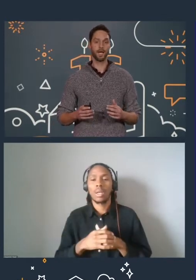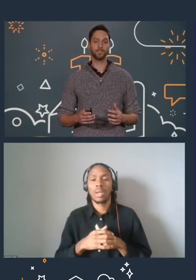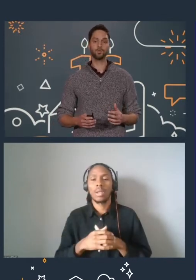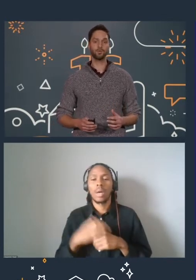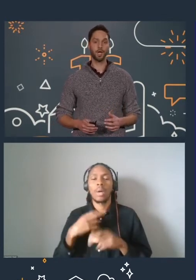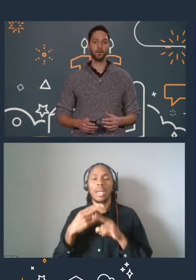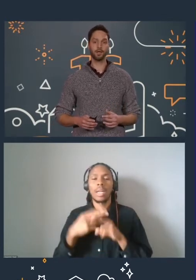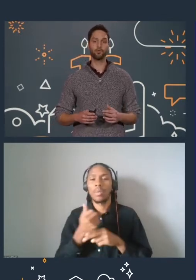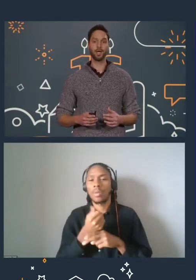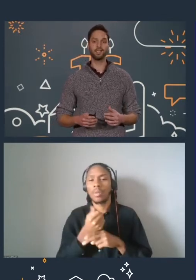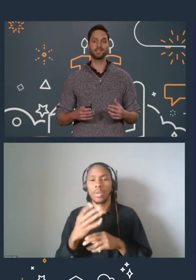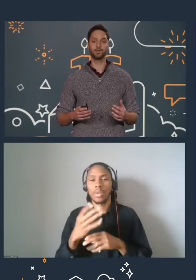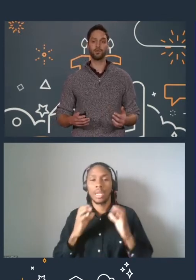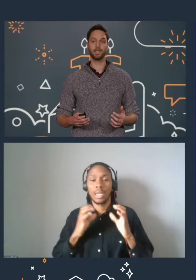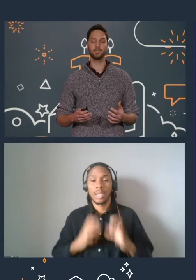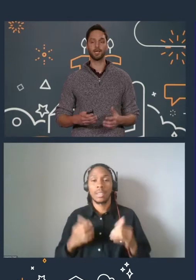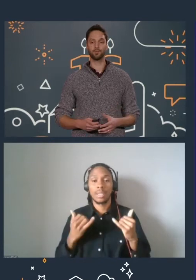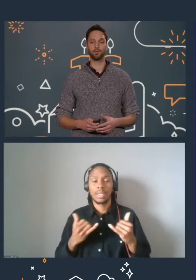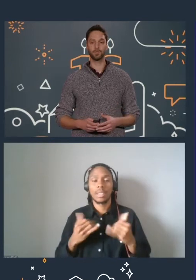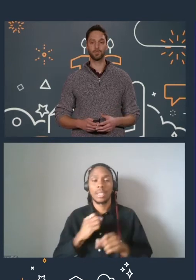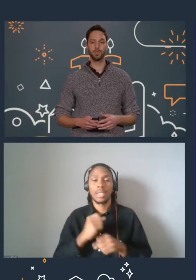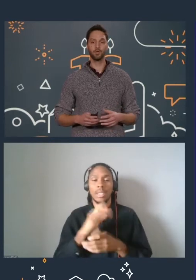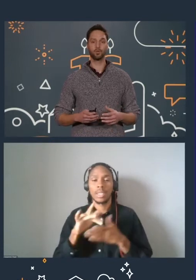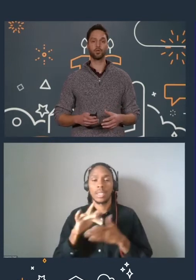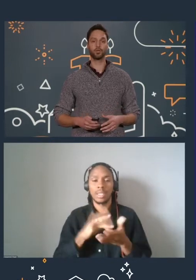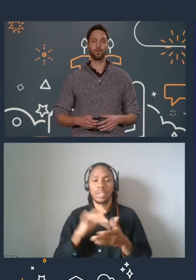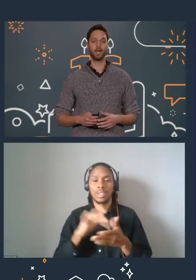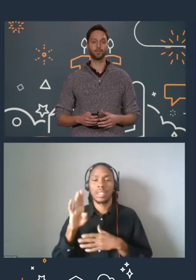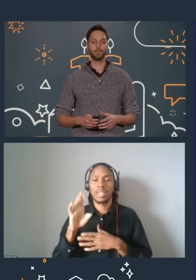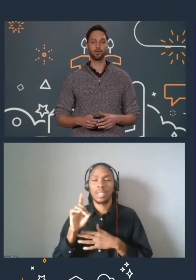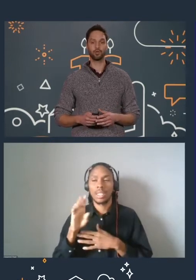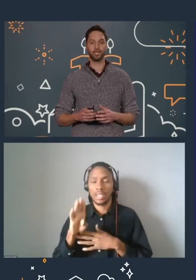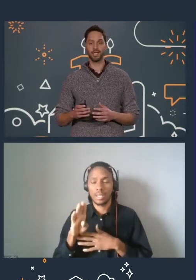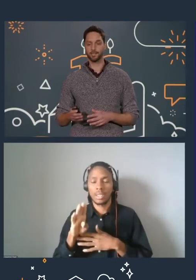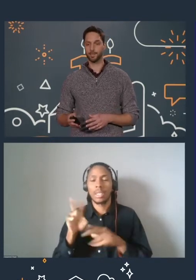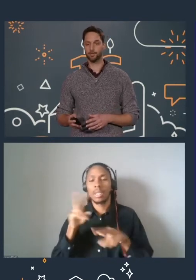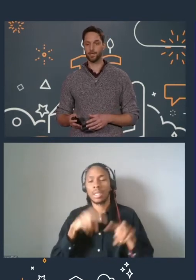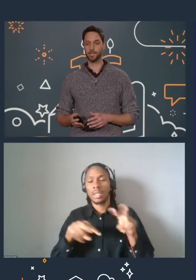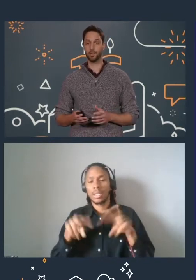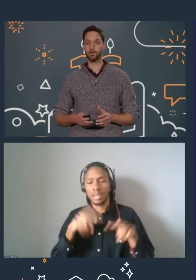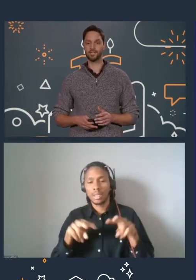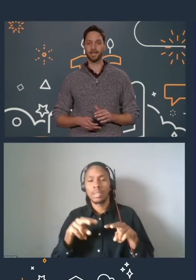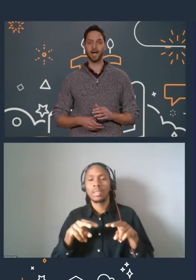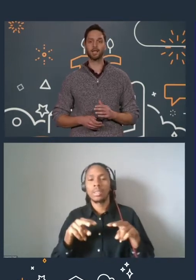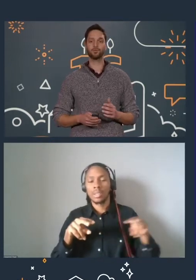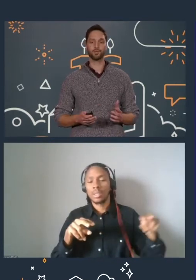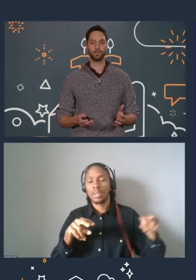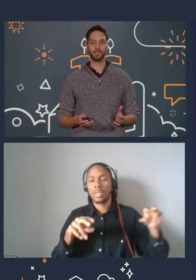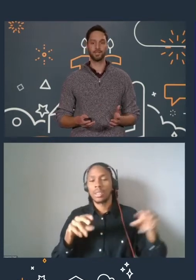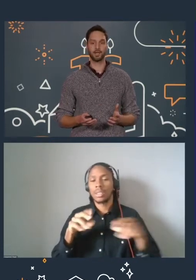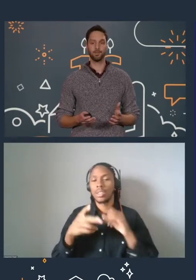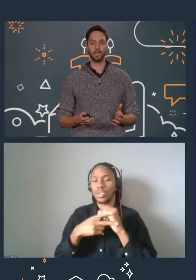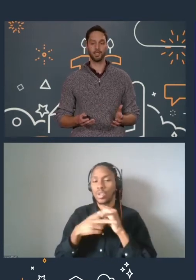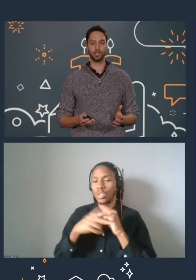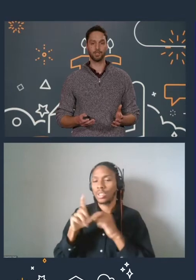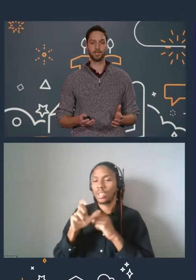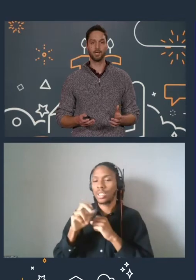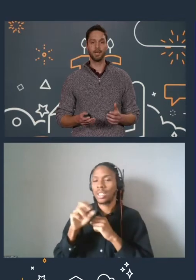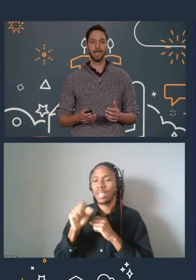customer now can create centralized dashboards to monitor S3 Storage Lens metrics, alongside other services and applications